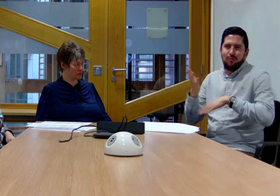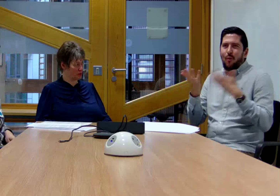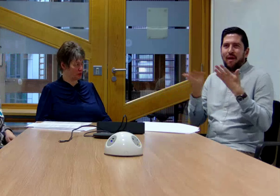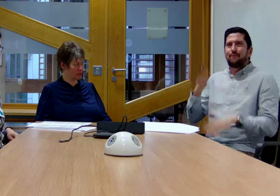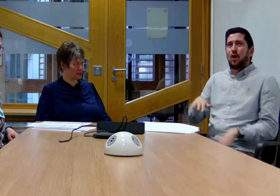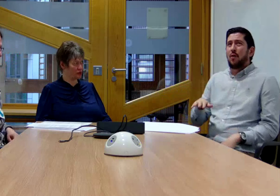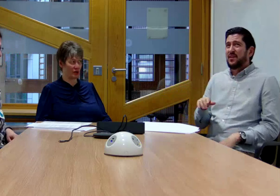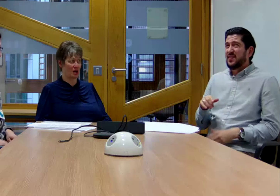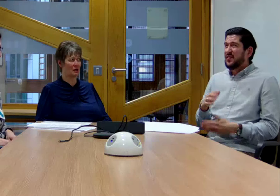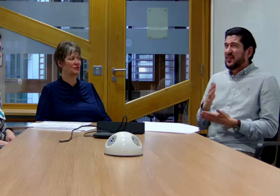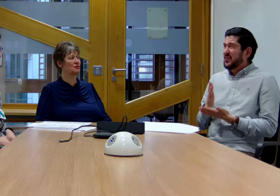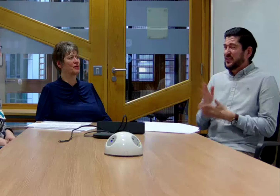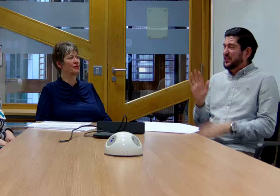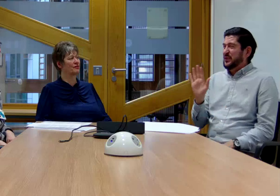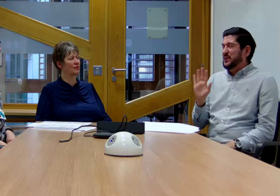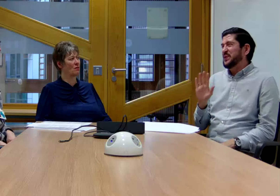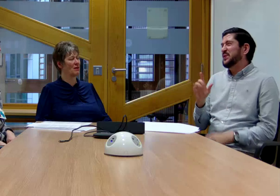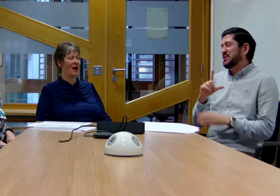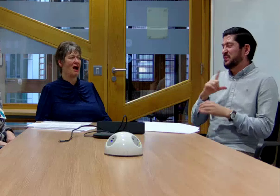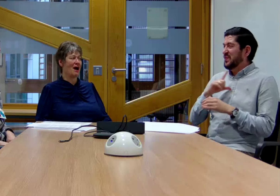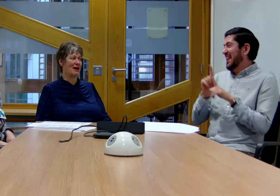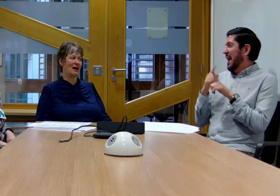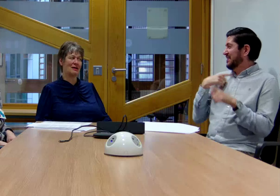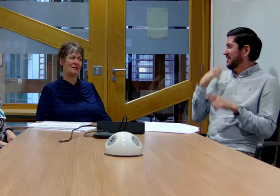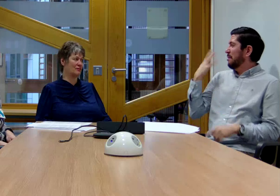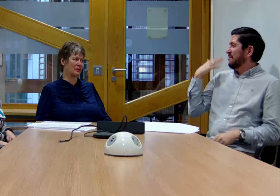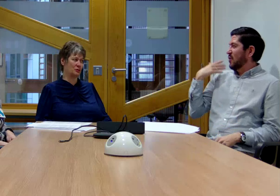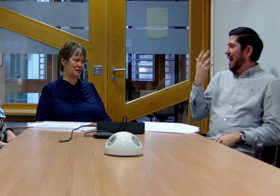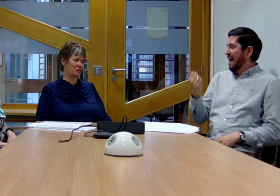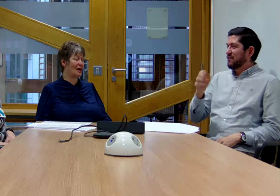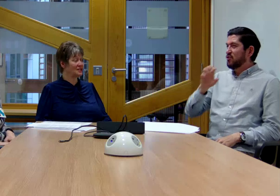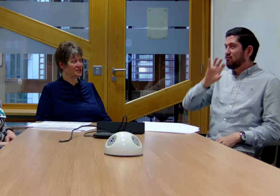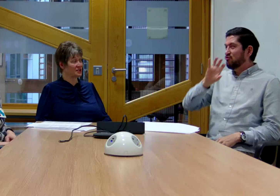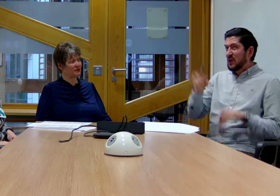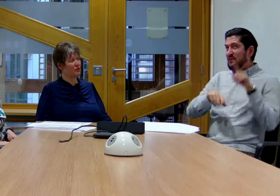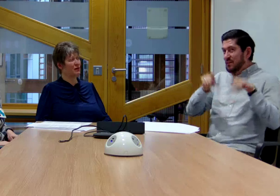universal sign language that all deaf people can use to communicate regardless of where